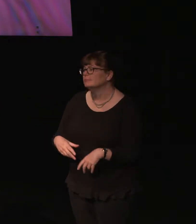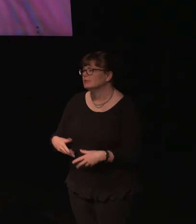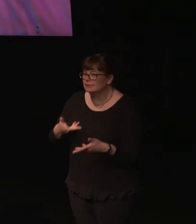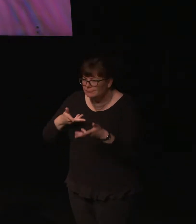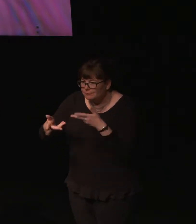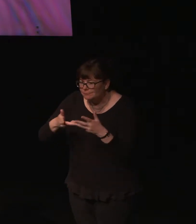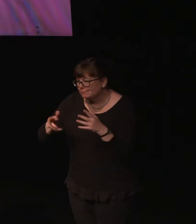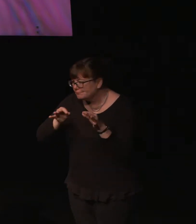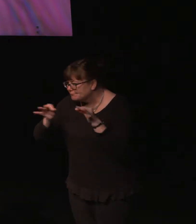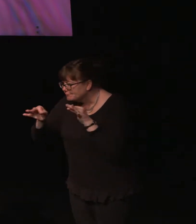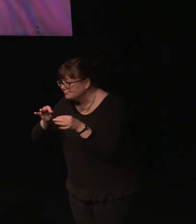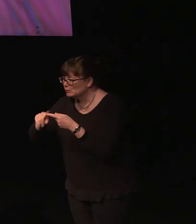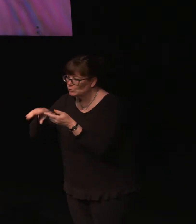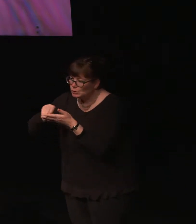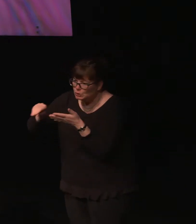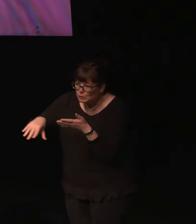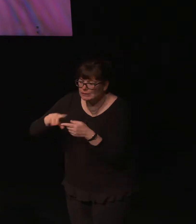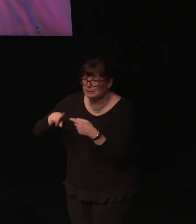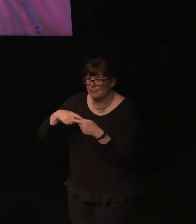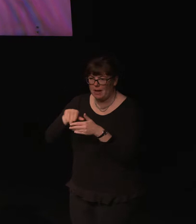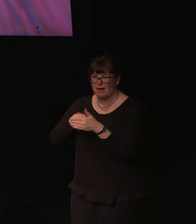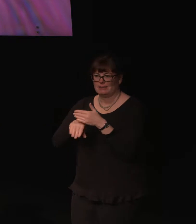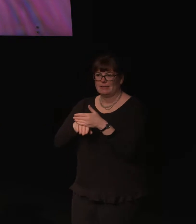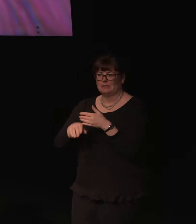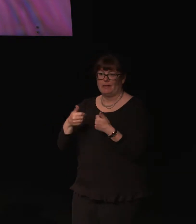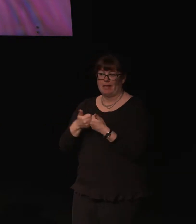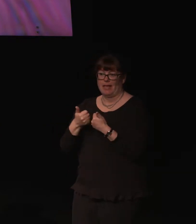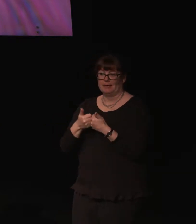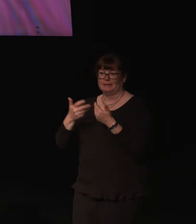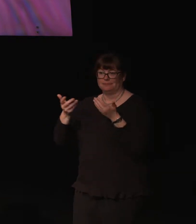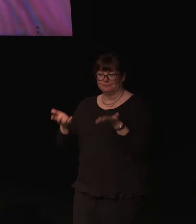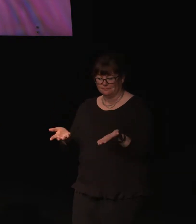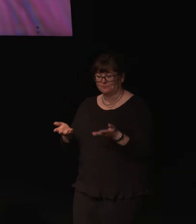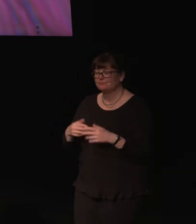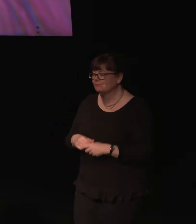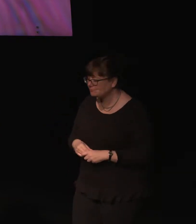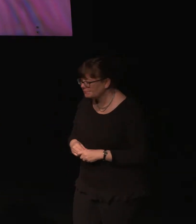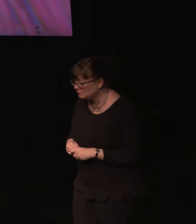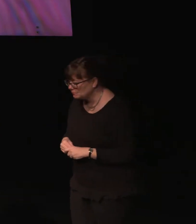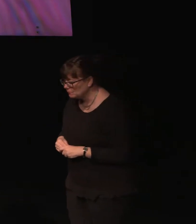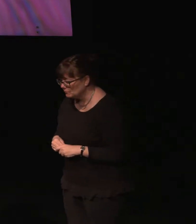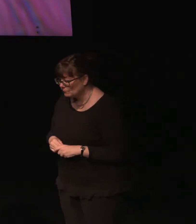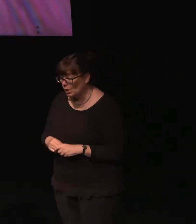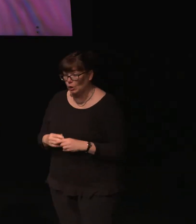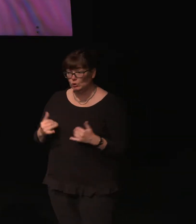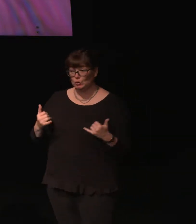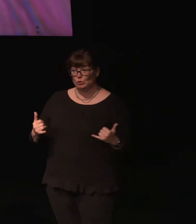about accessible game design. Well, here's the thing, today that's not exactly